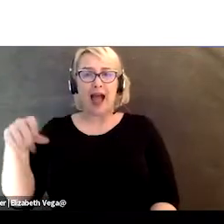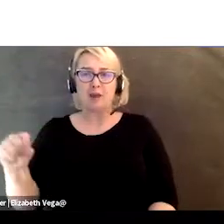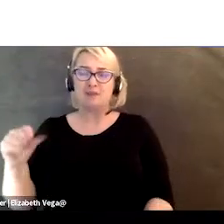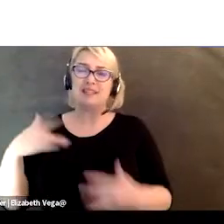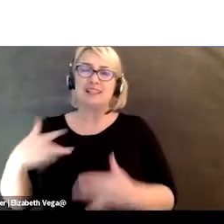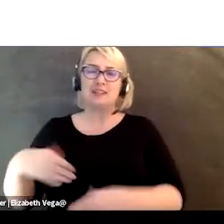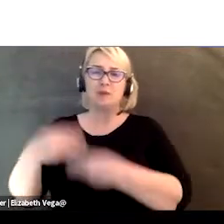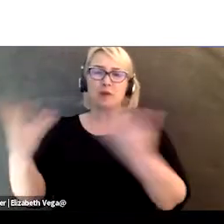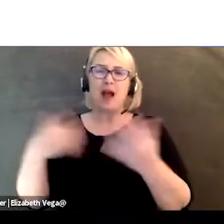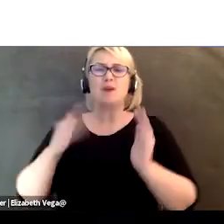and just kind of trendy things.